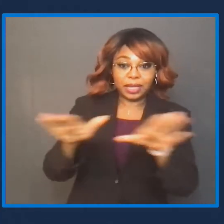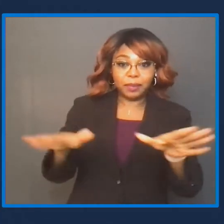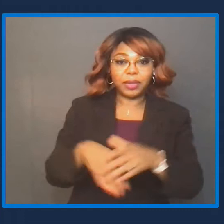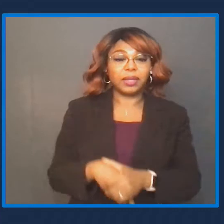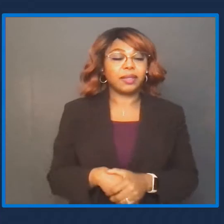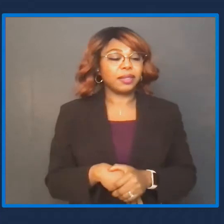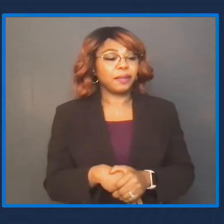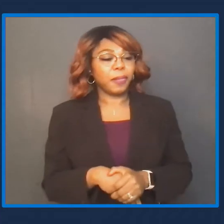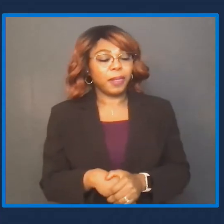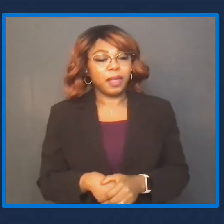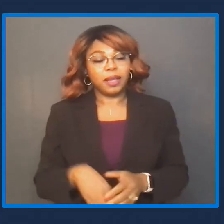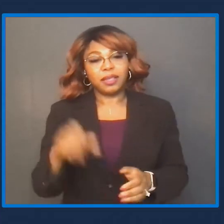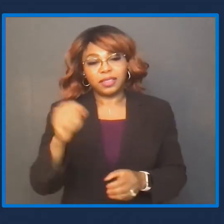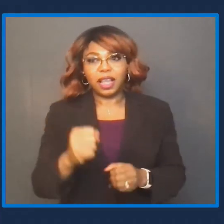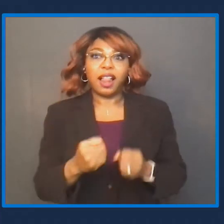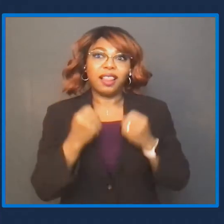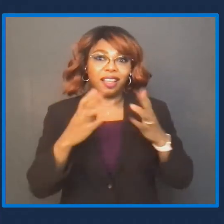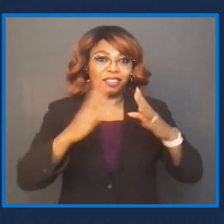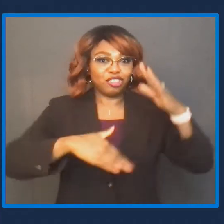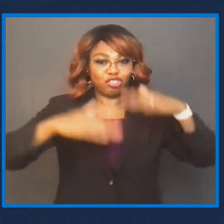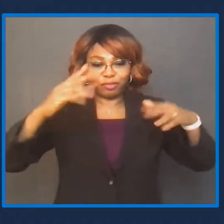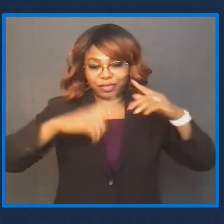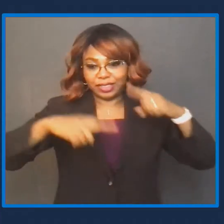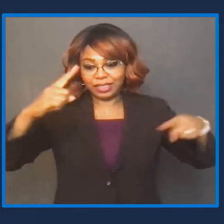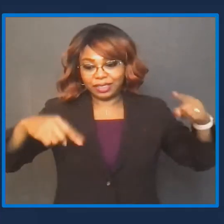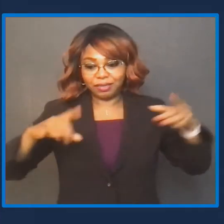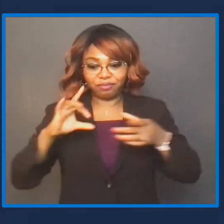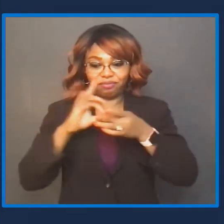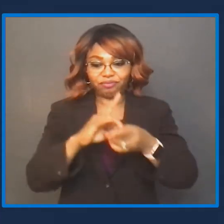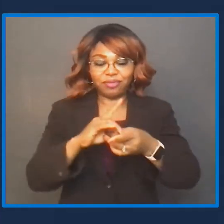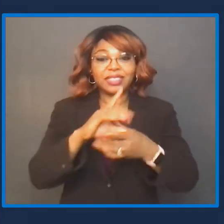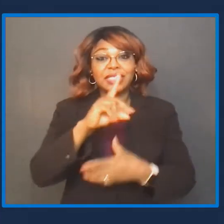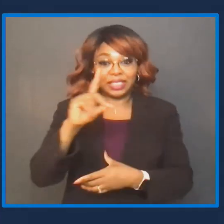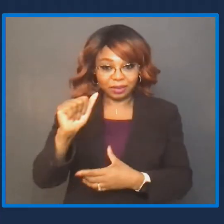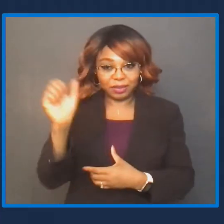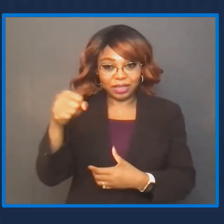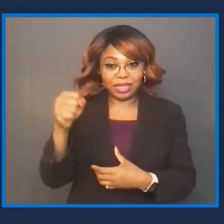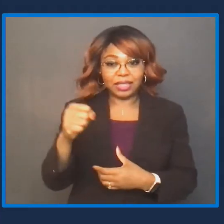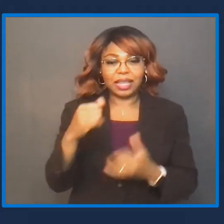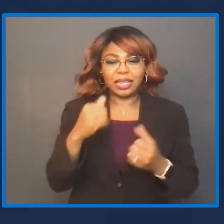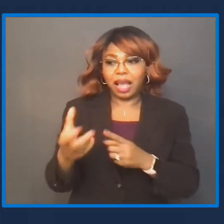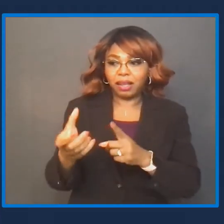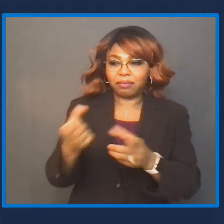Lots of diversity within disability and bring more folks in by invite people who are not